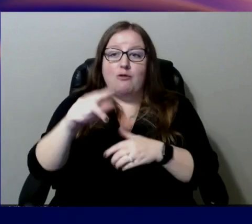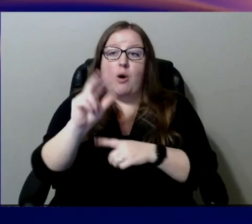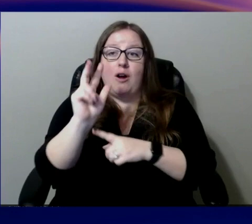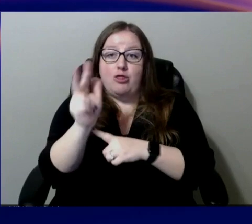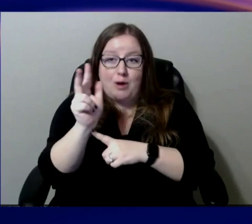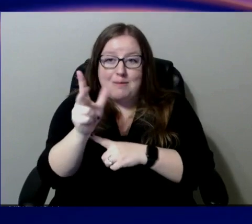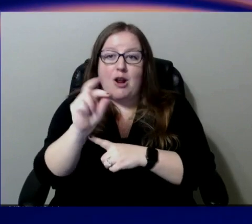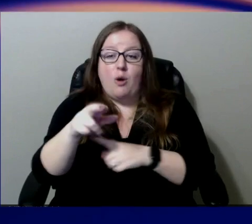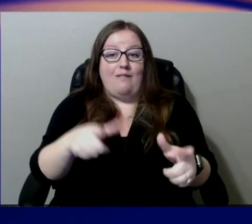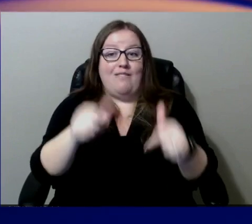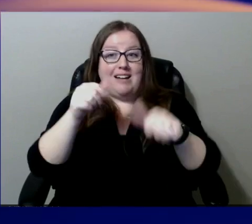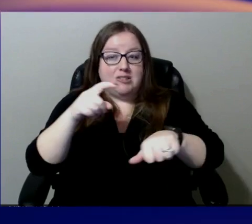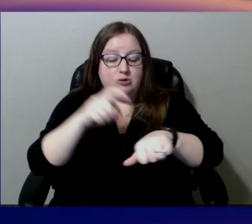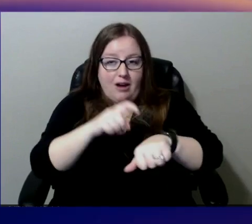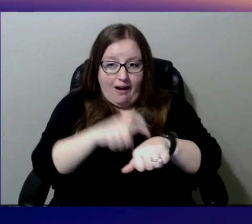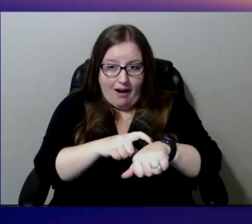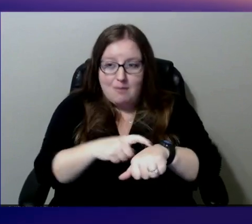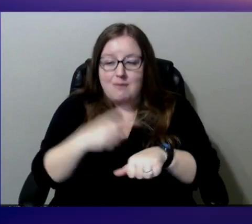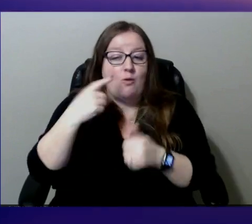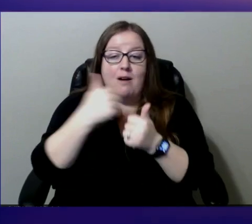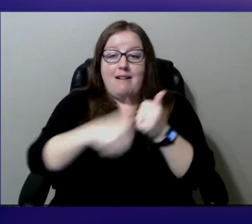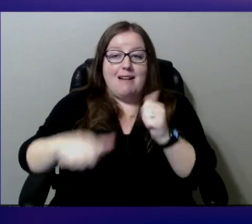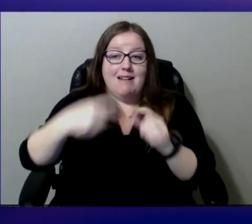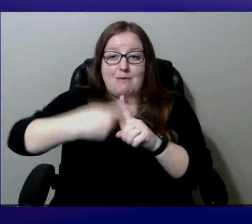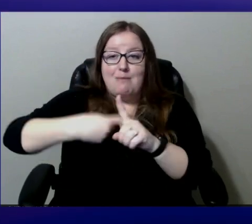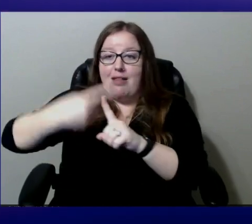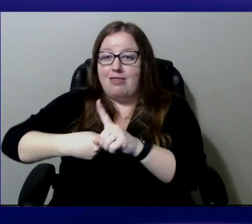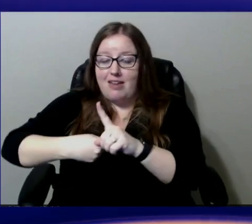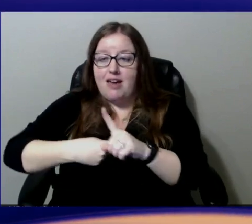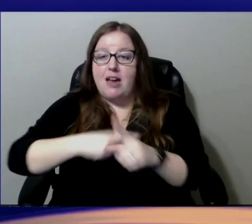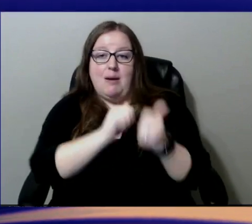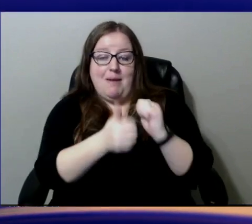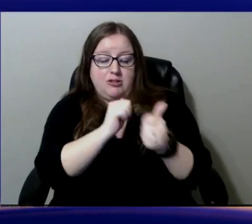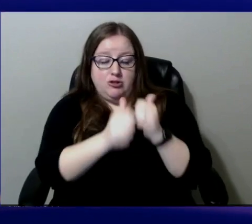on any of the monthly races. Once they do that they actually unlock a unique code